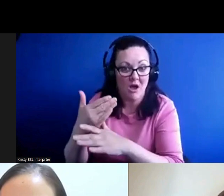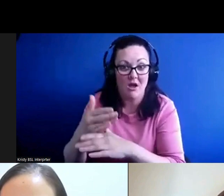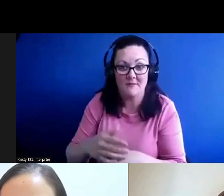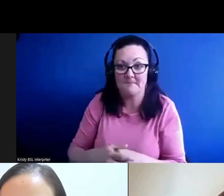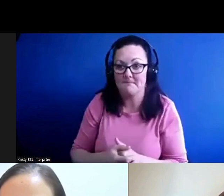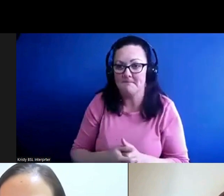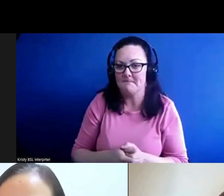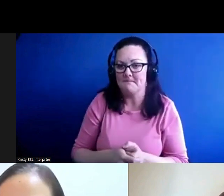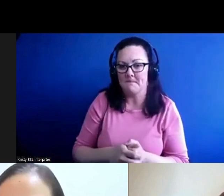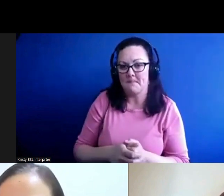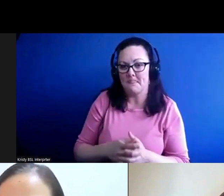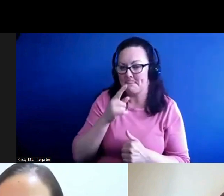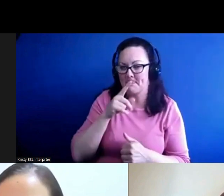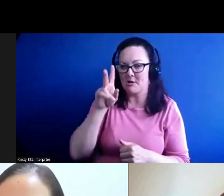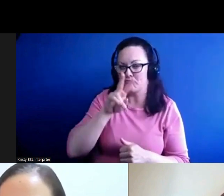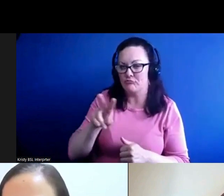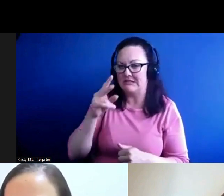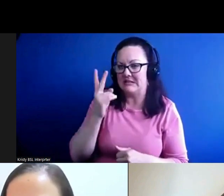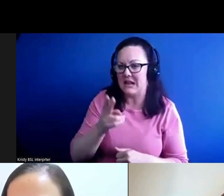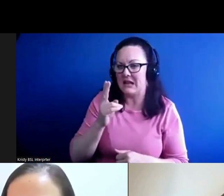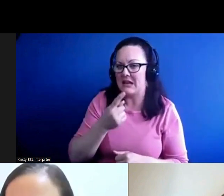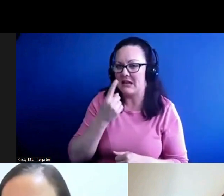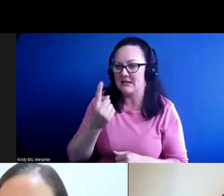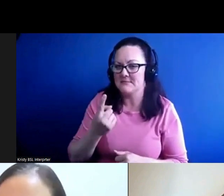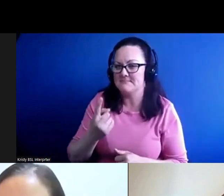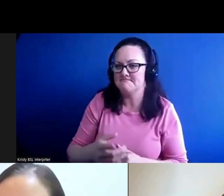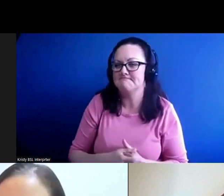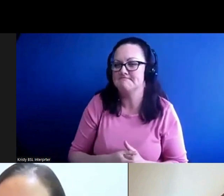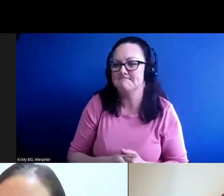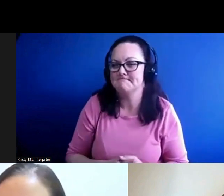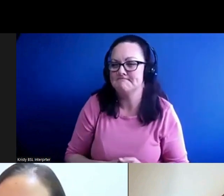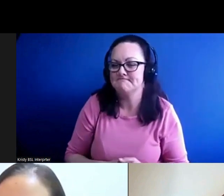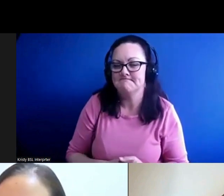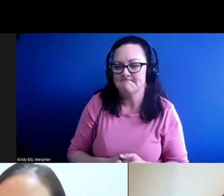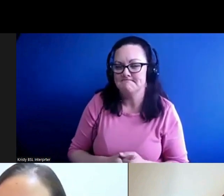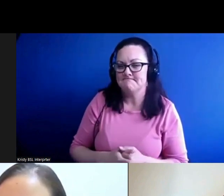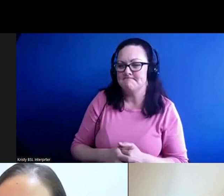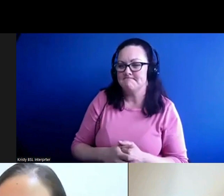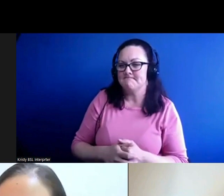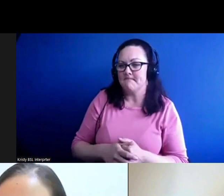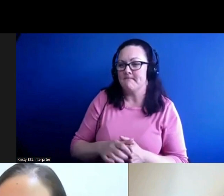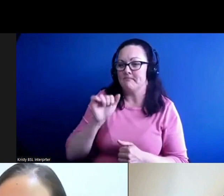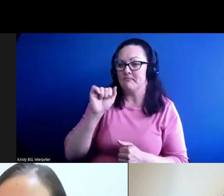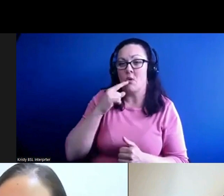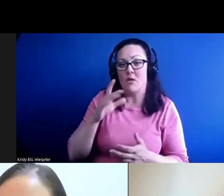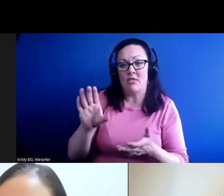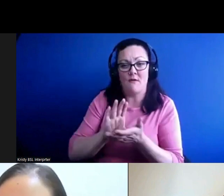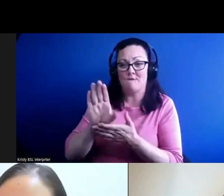requirement and the reason they need them could also be beneficial to the learning. Yes absolutely agree with you